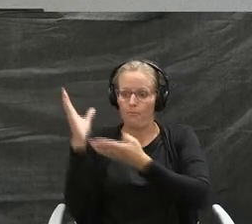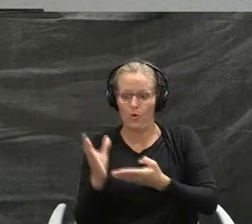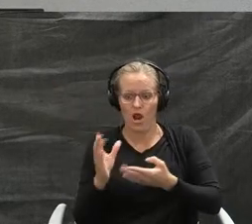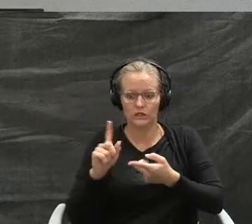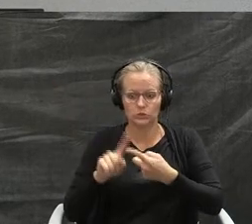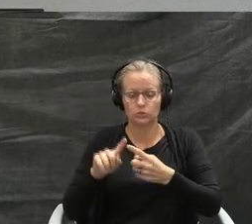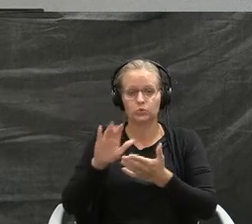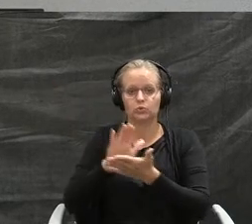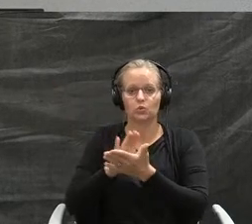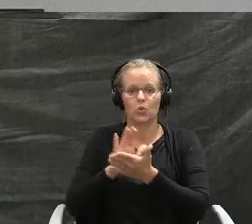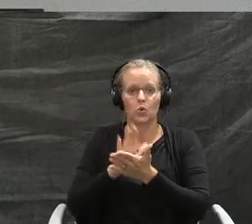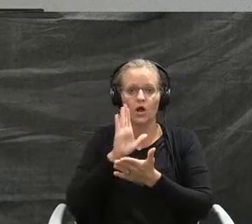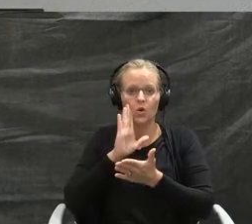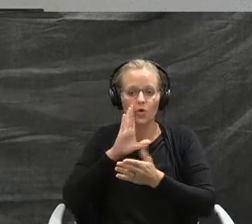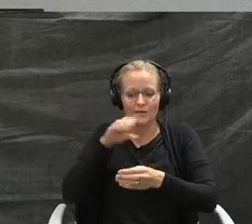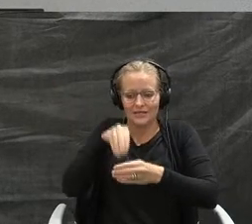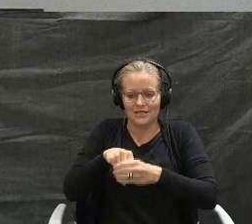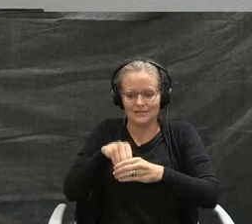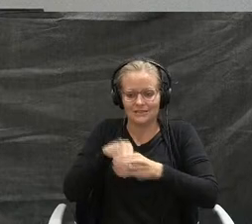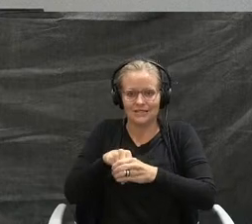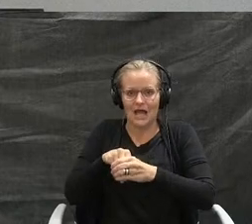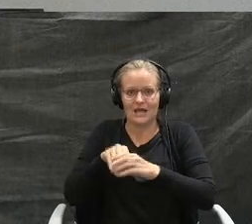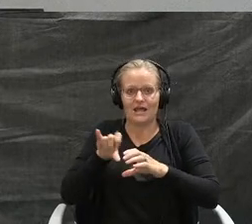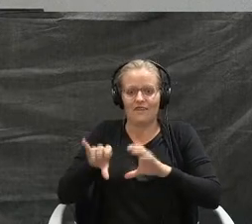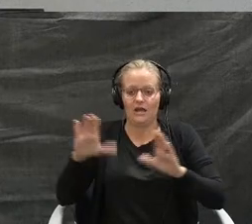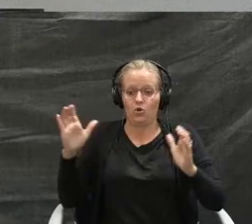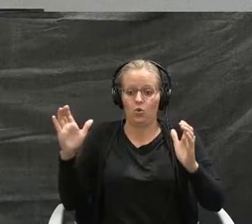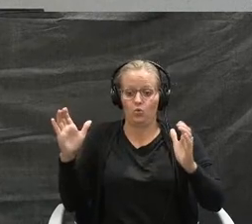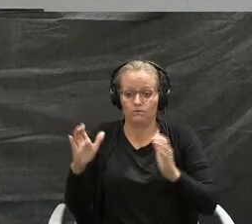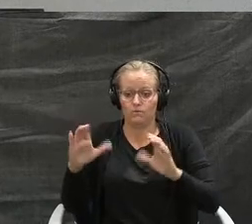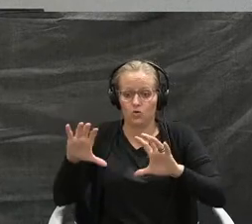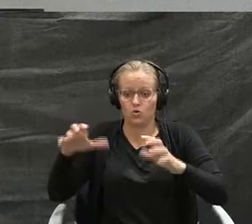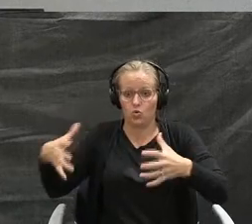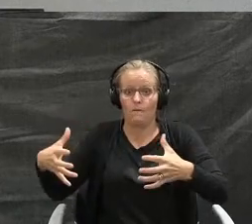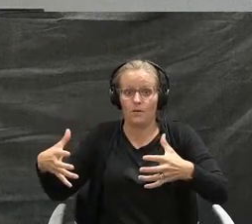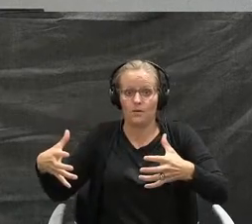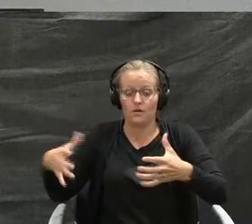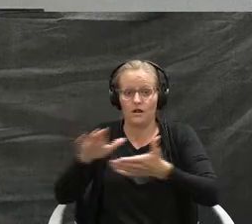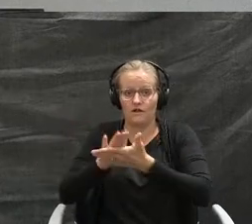students. Because they're not going to be in the elementary